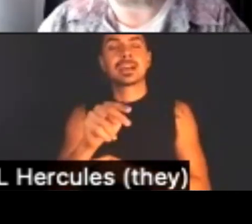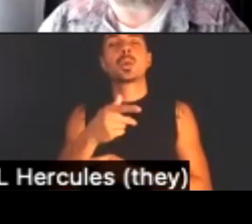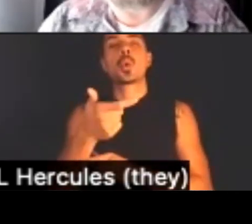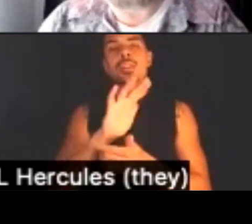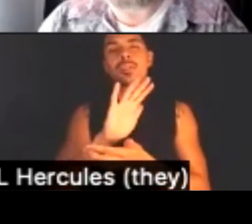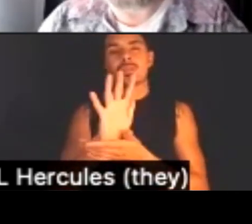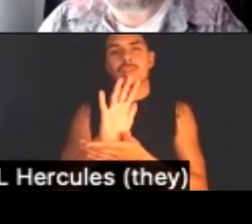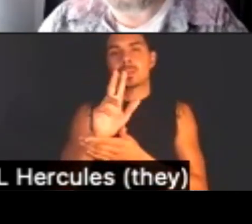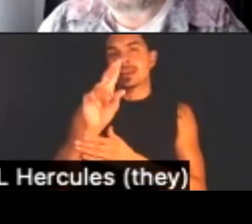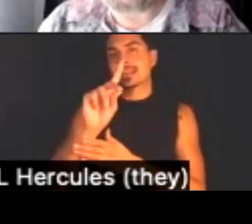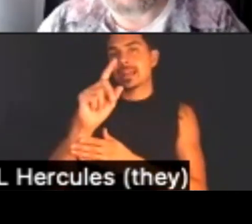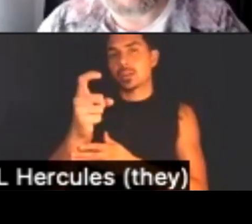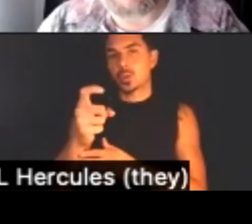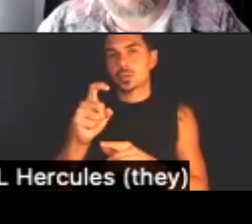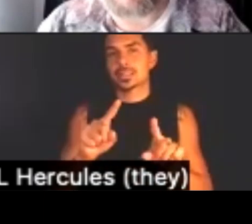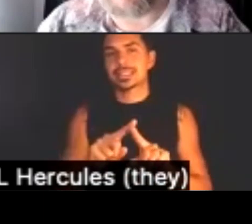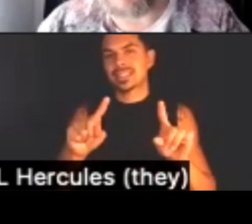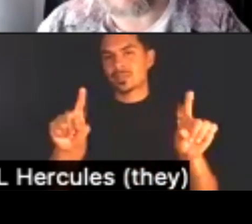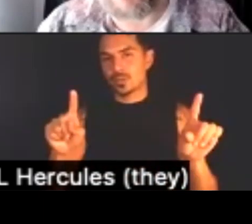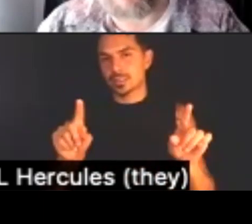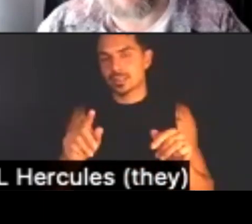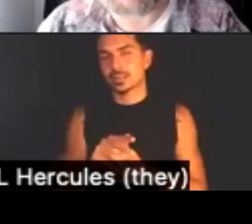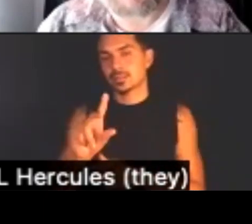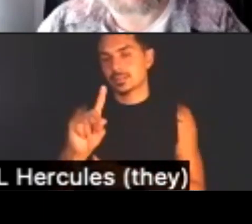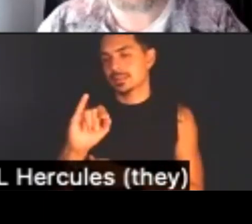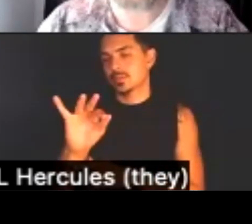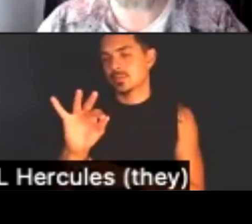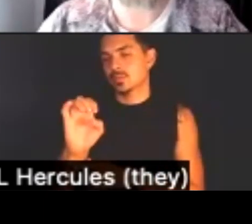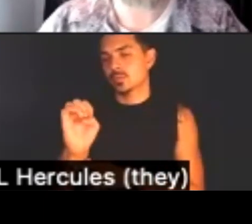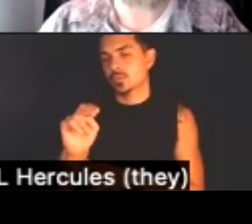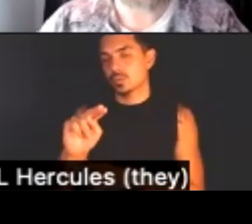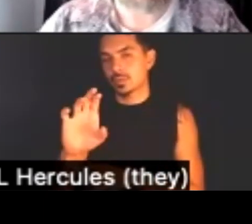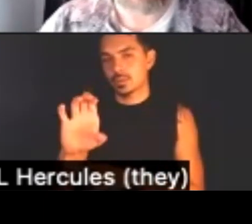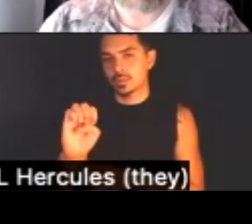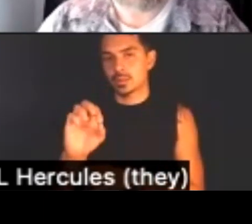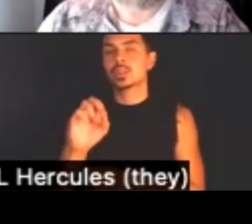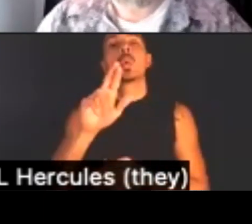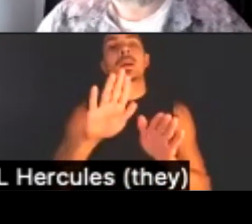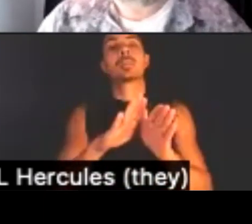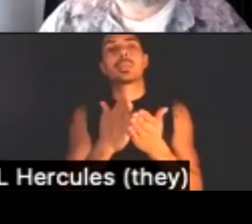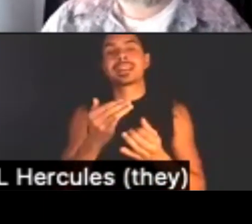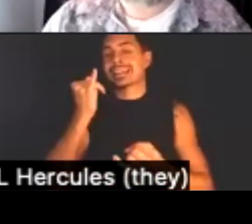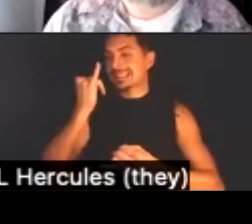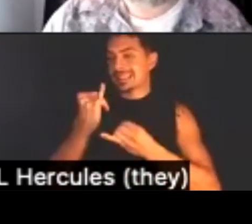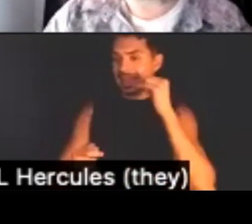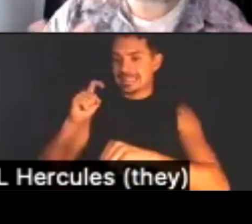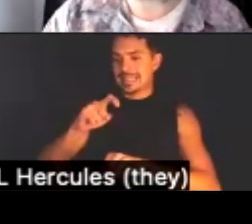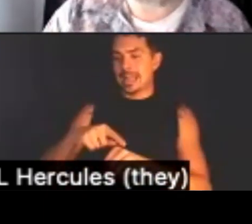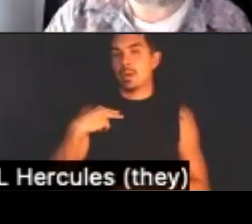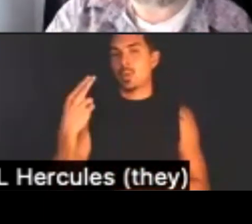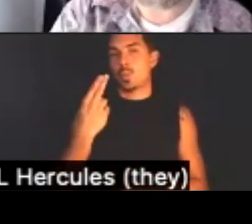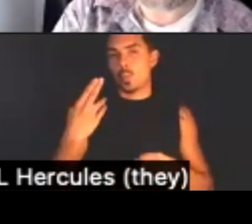or his book "The Last Time I Wore a Dress." So one of the other pieces of resilience